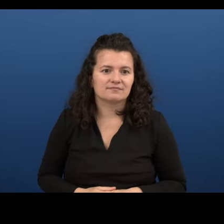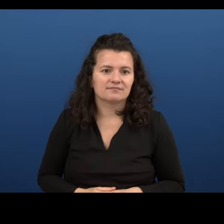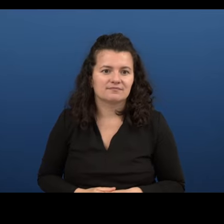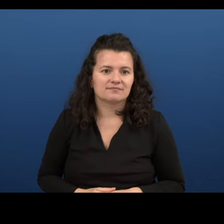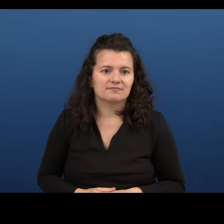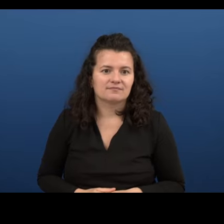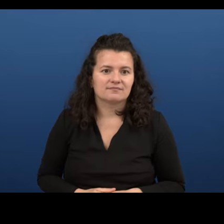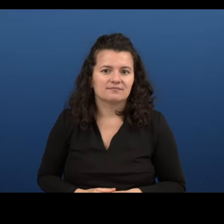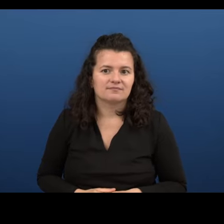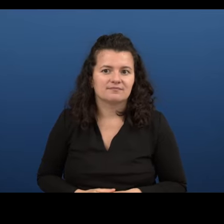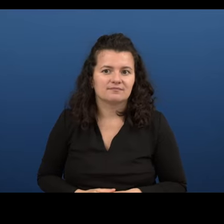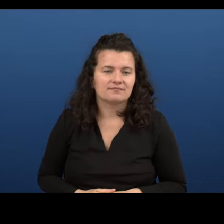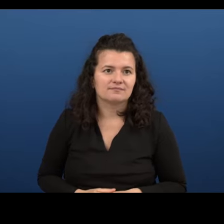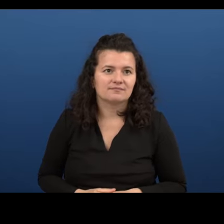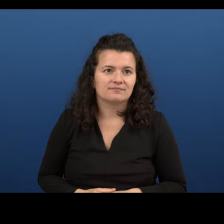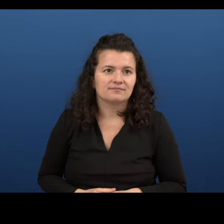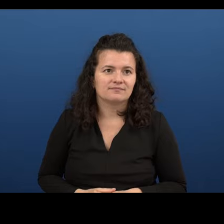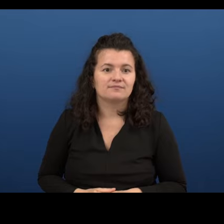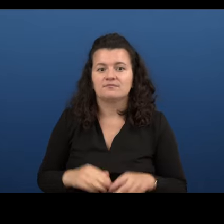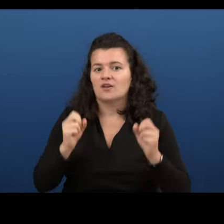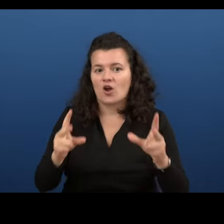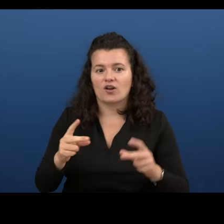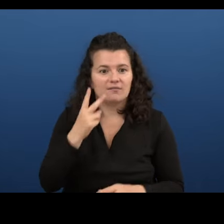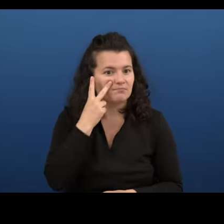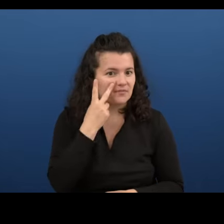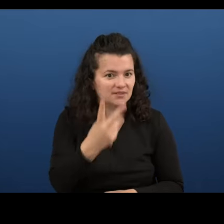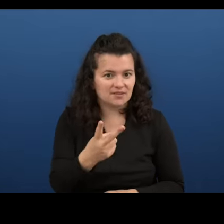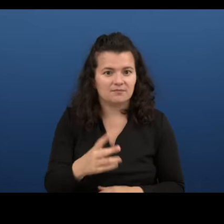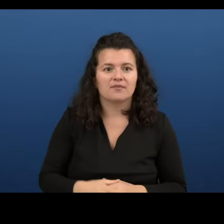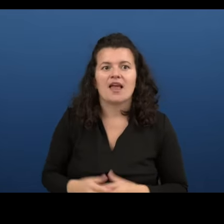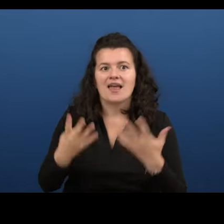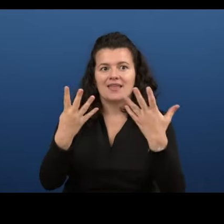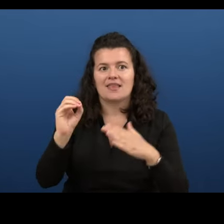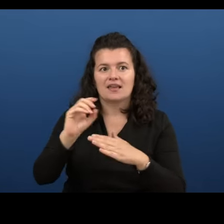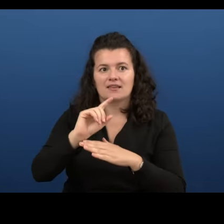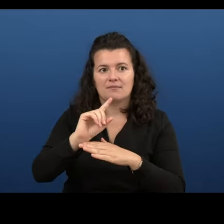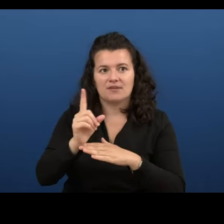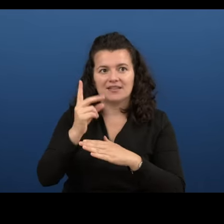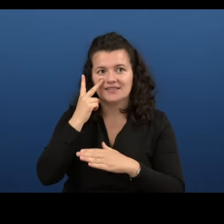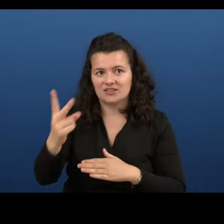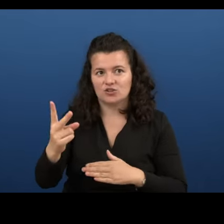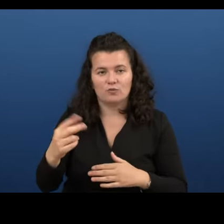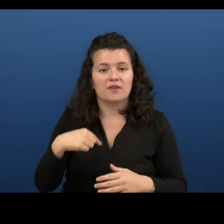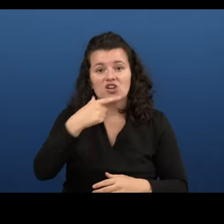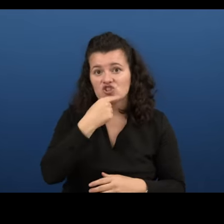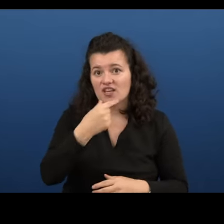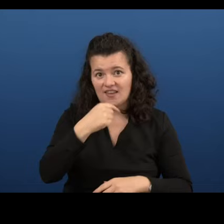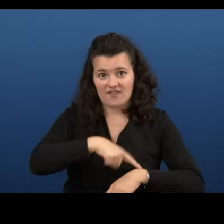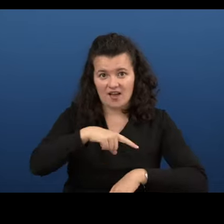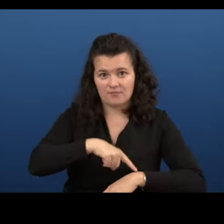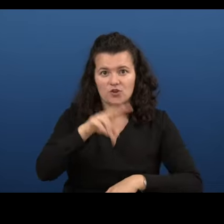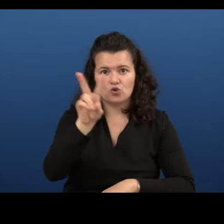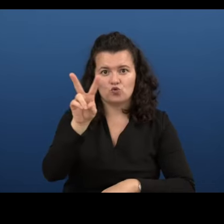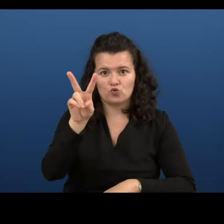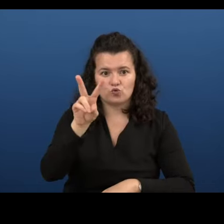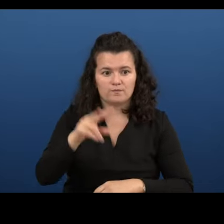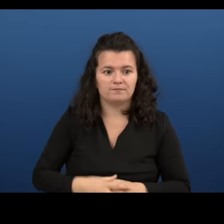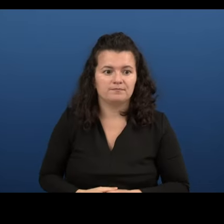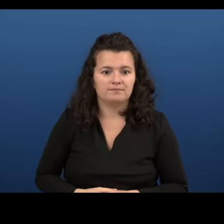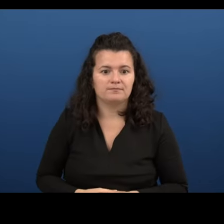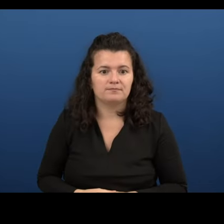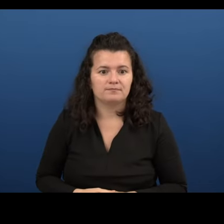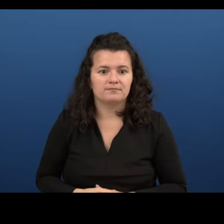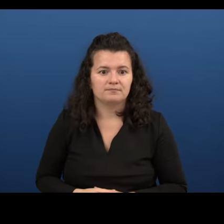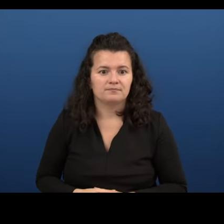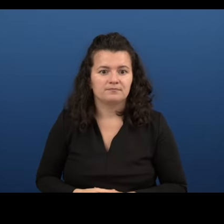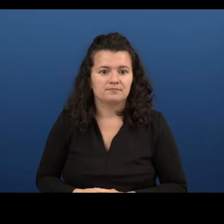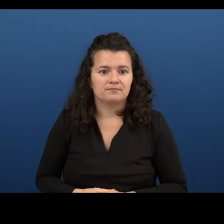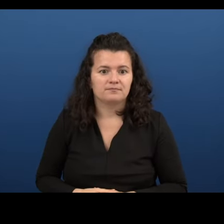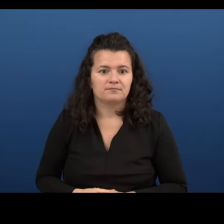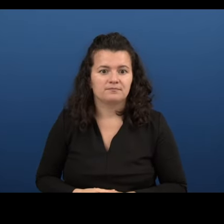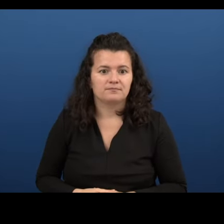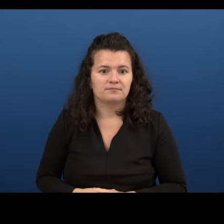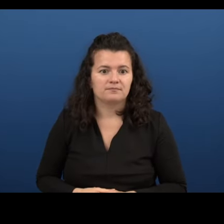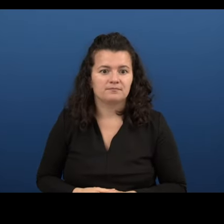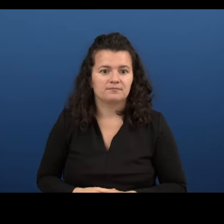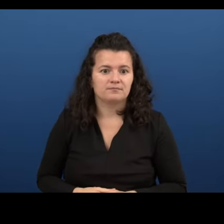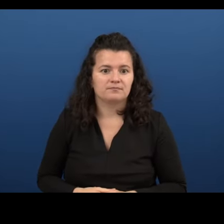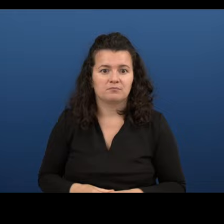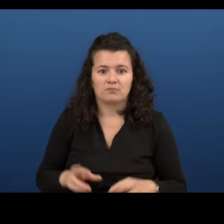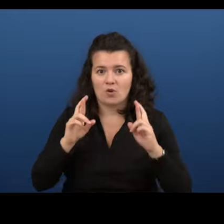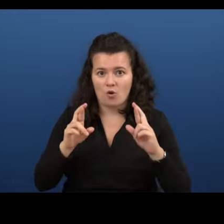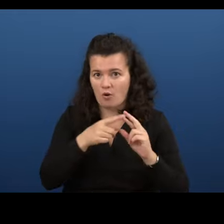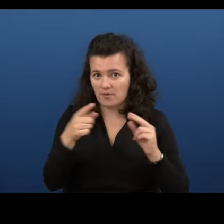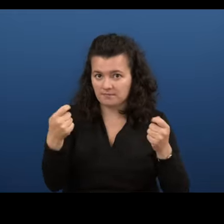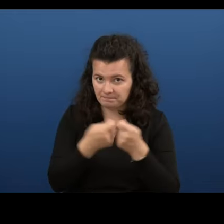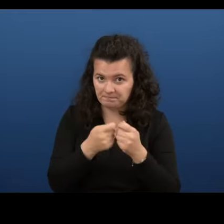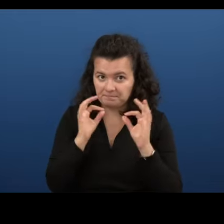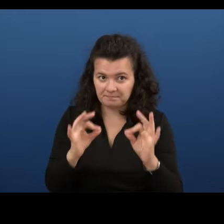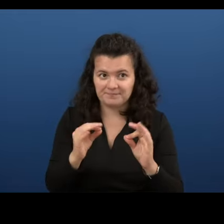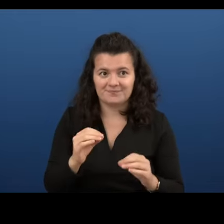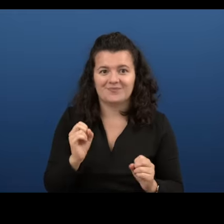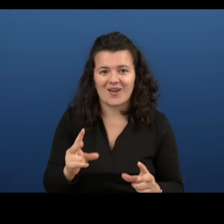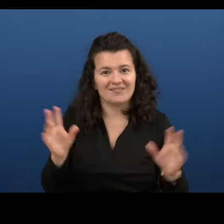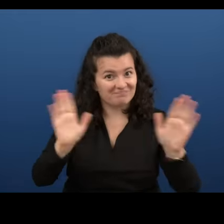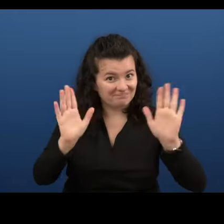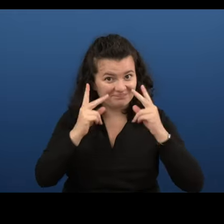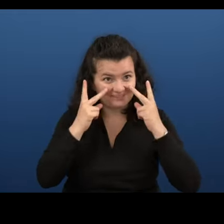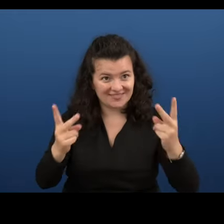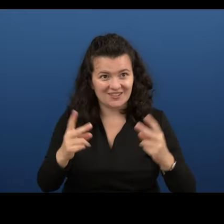this, we pause for now we'll reconnect in 90 minutes from now in Geneva, that means